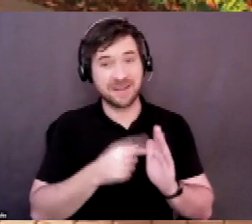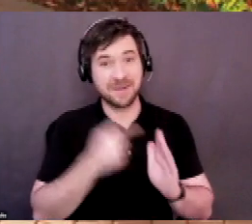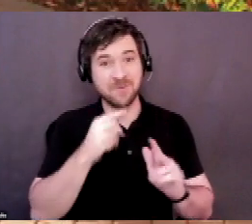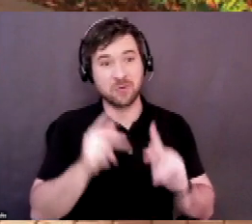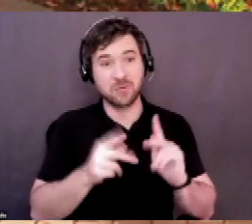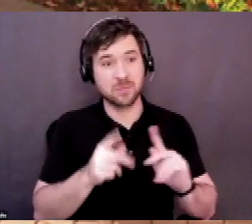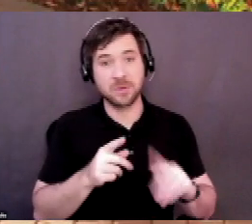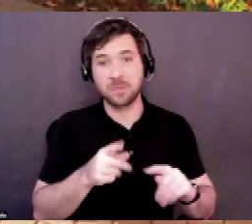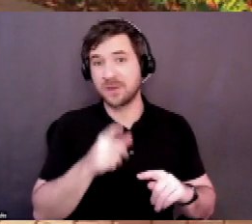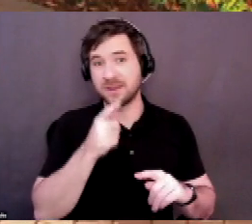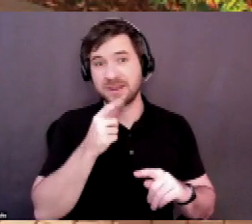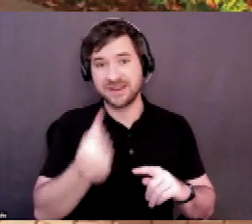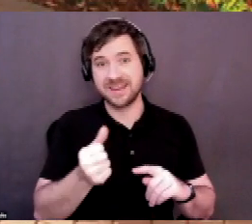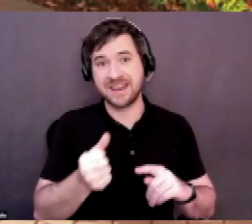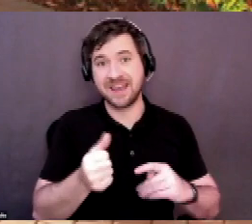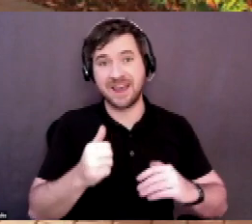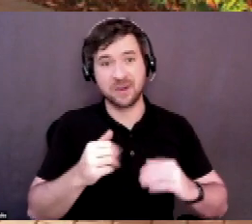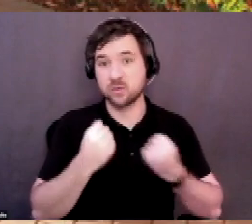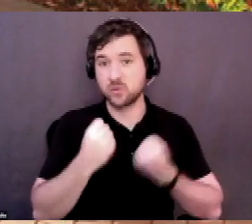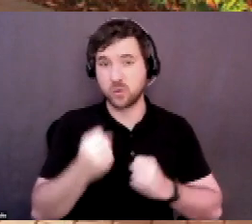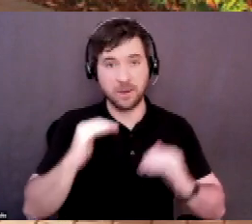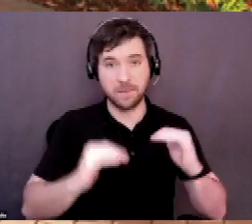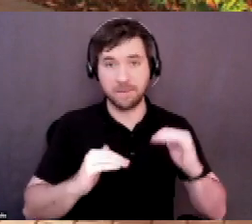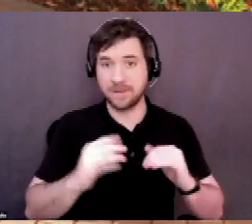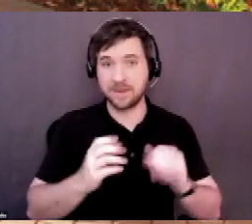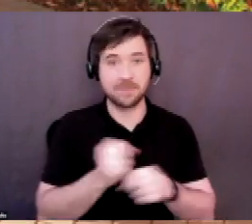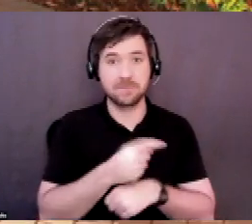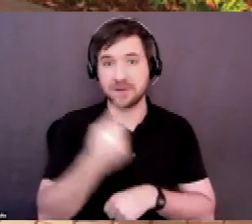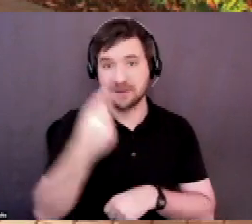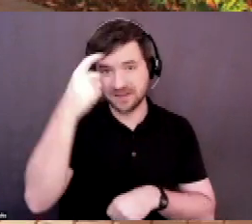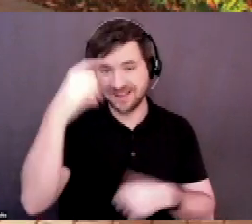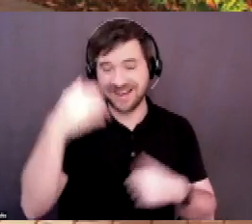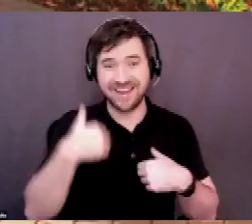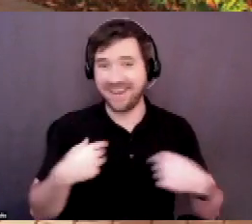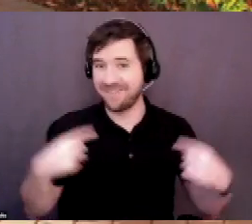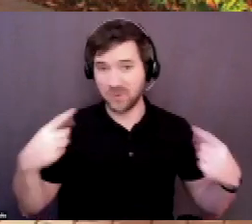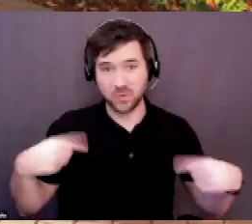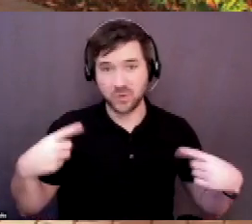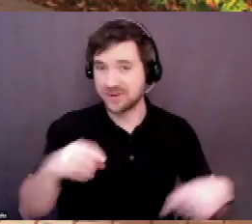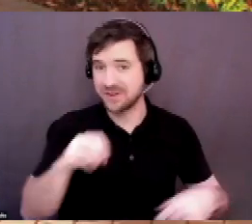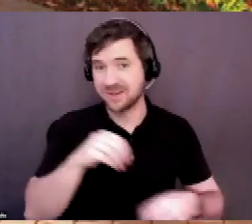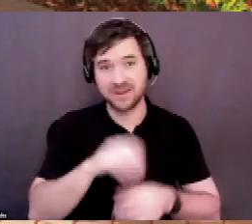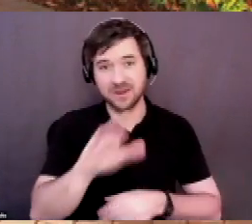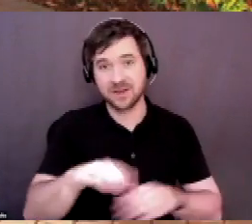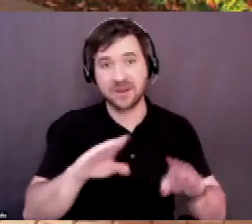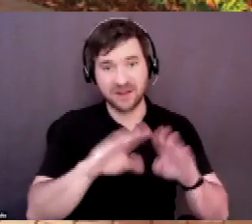it makes sense to have a chair in the house. Again, getting a wheelchair